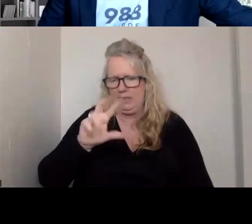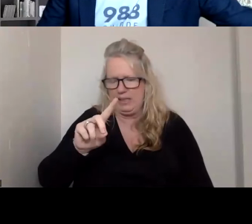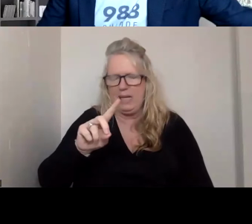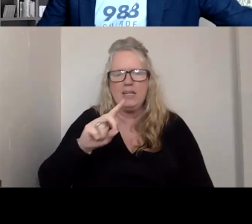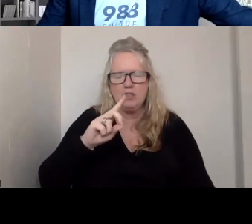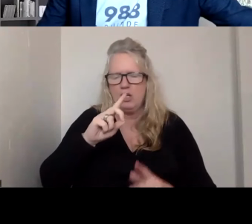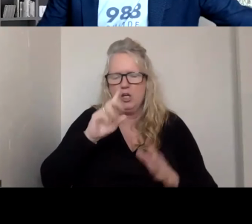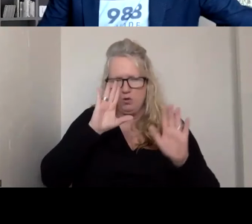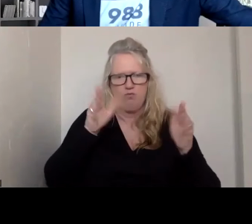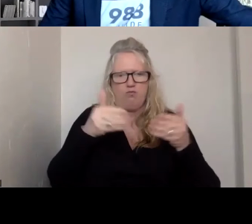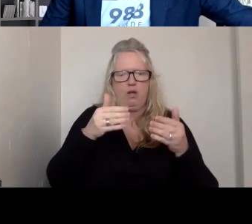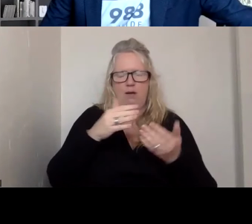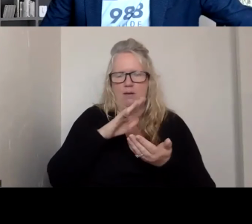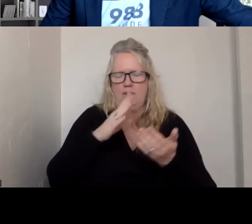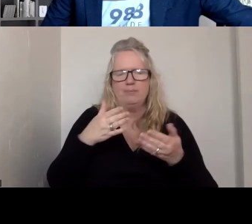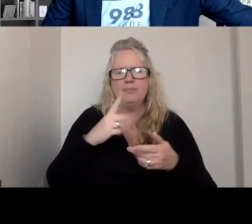THAT WE HAVE BEEN TALKING ABOUT IS A YOUTH CORNER.